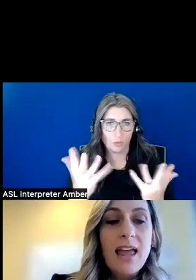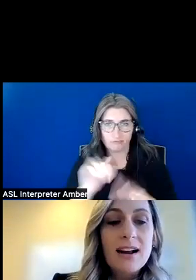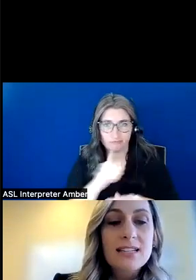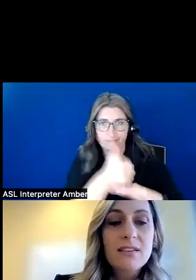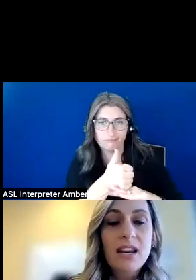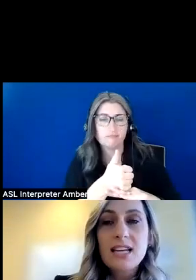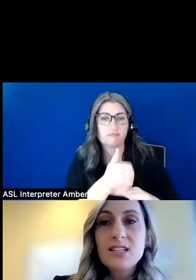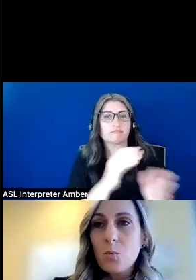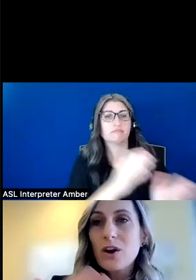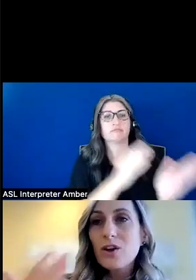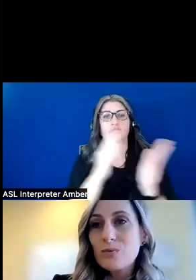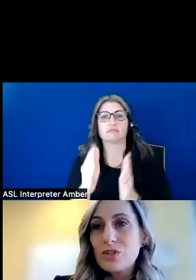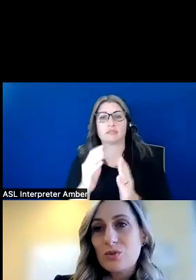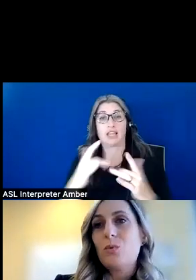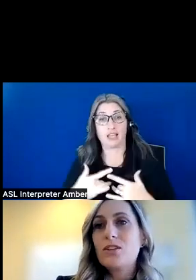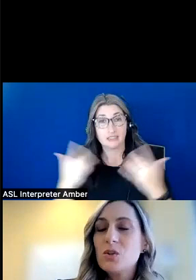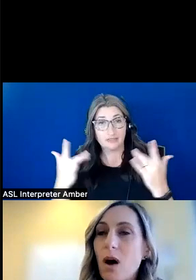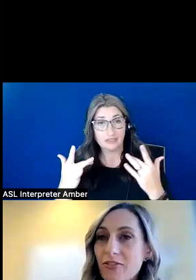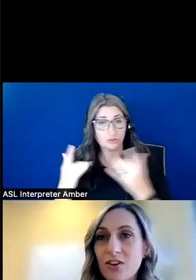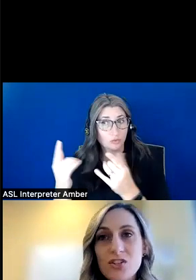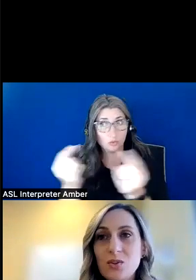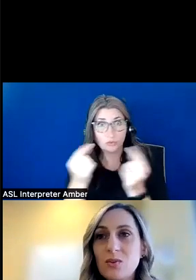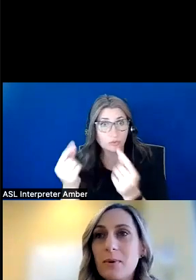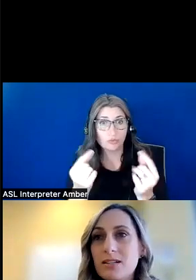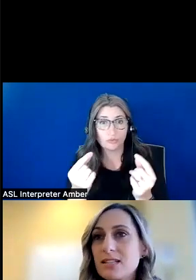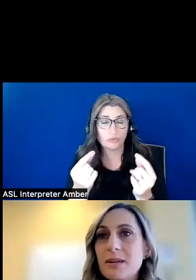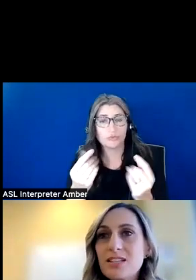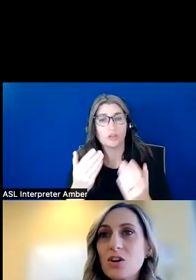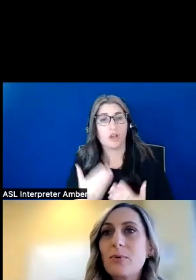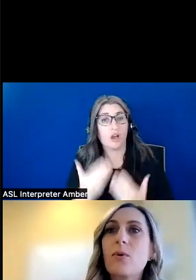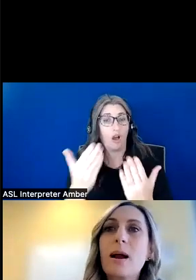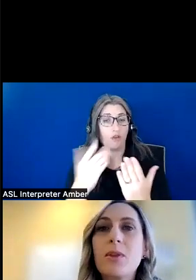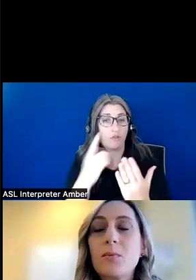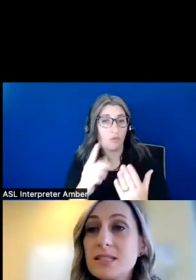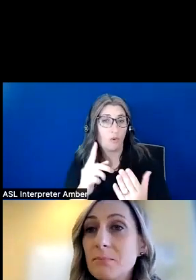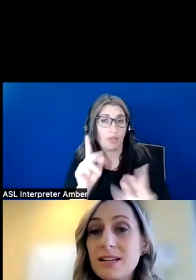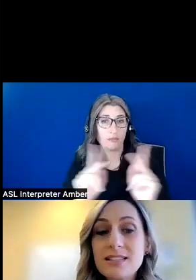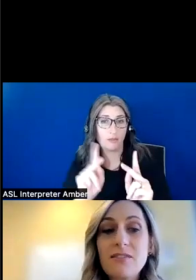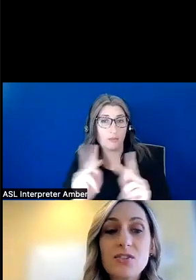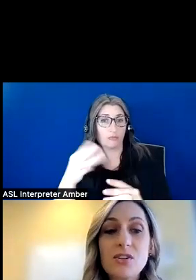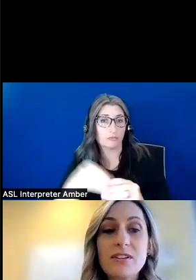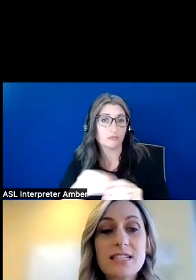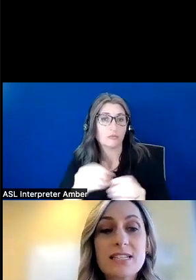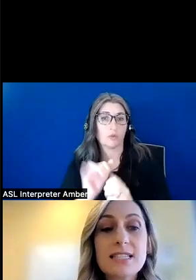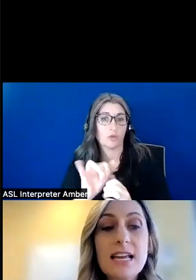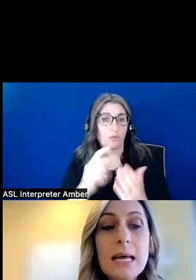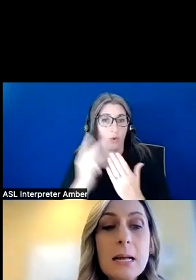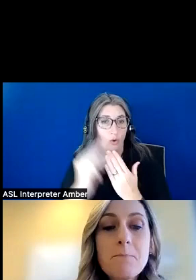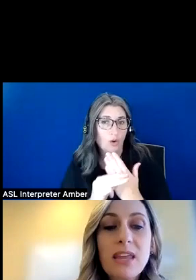The activities are what you do—what you offer to the participants in your program, the recipients of your services.